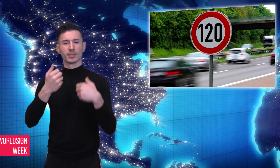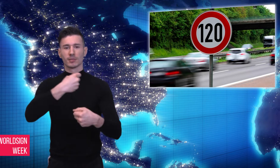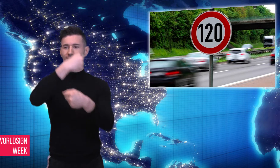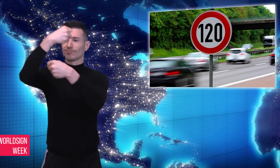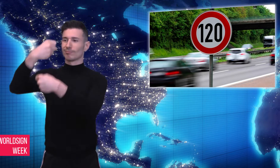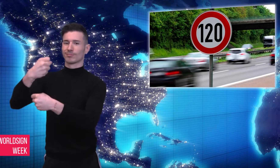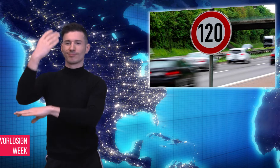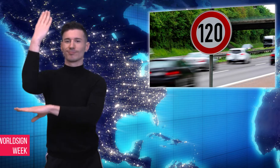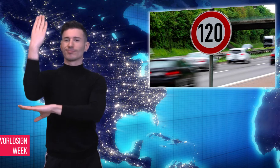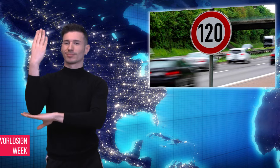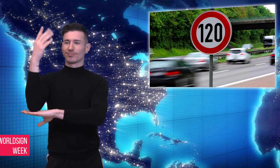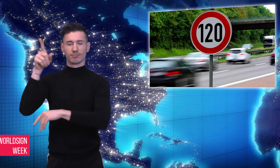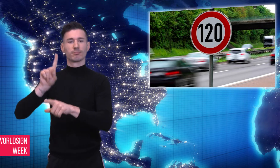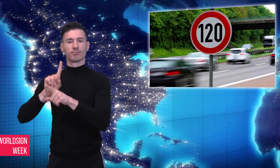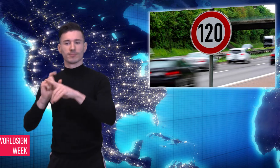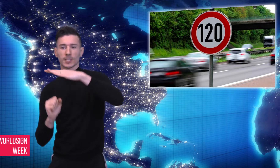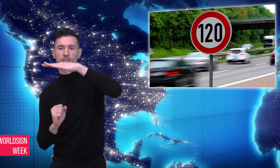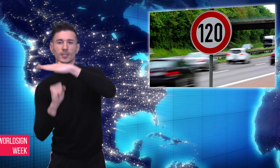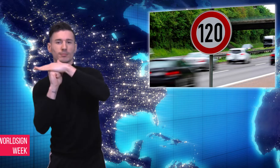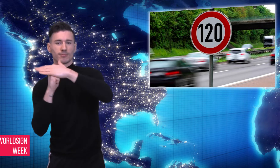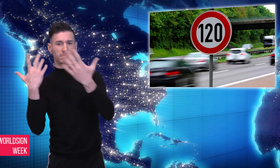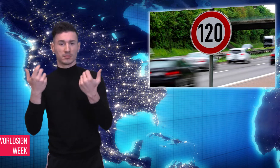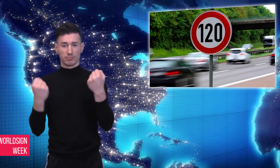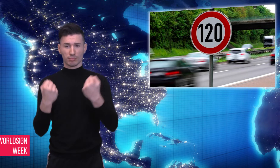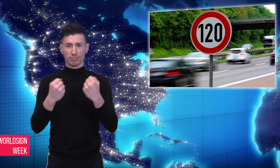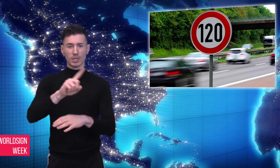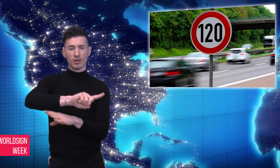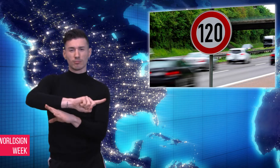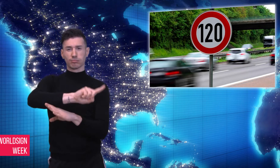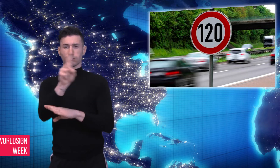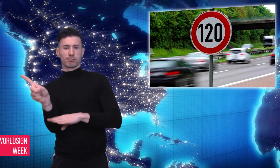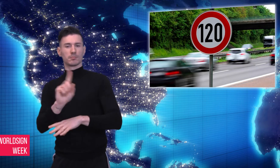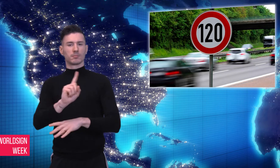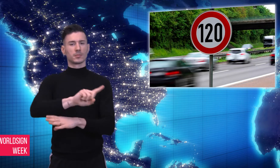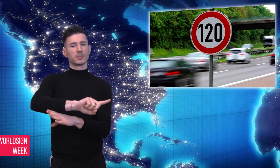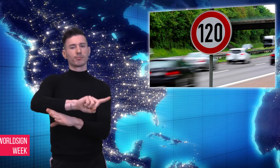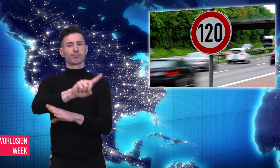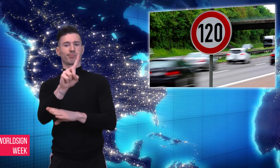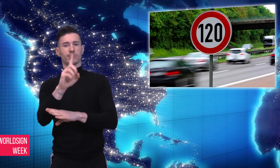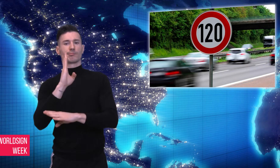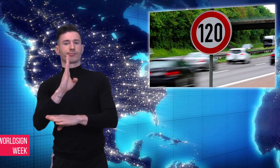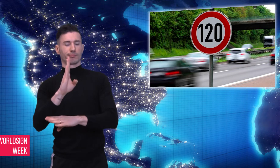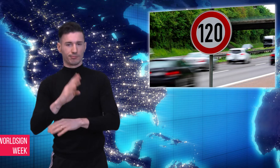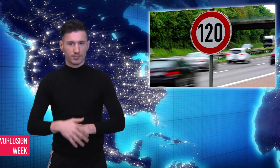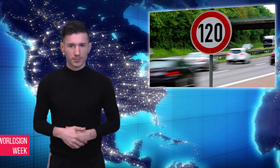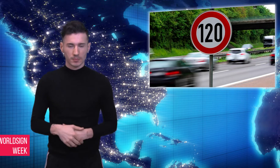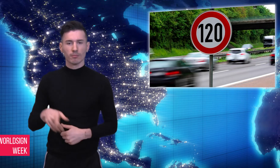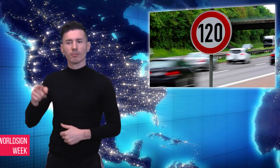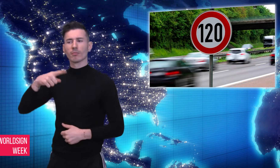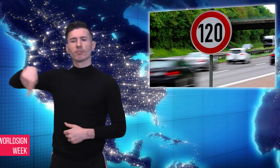proposal of imposing maximum speed limits on the highways in